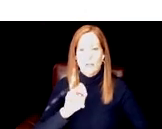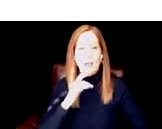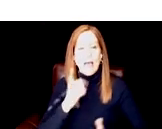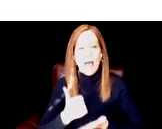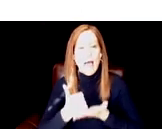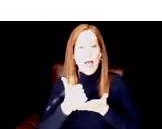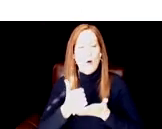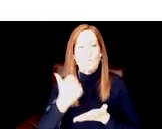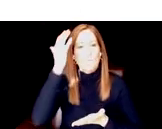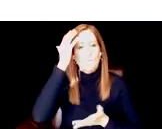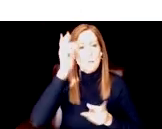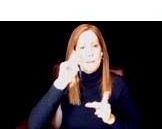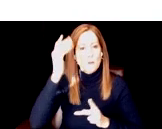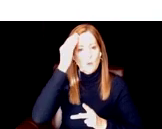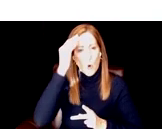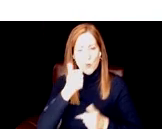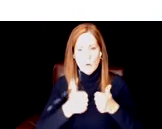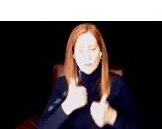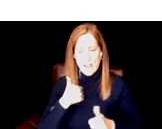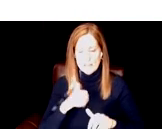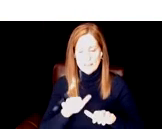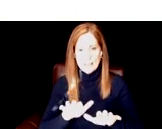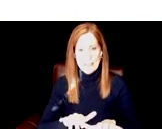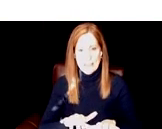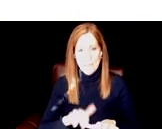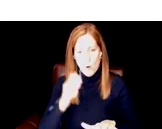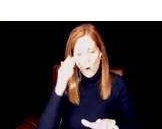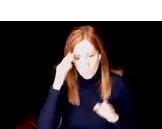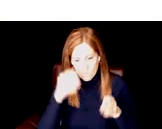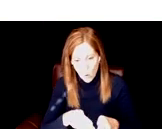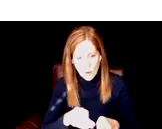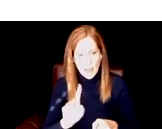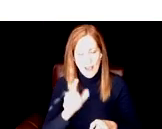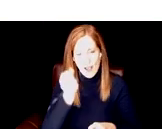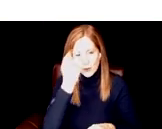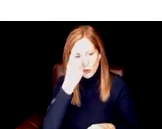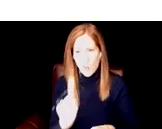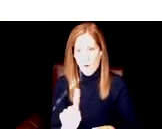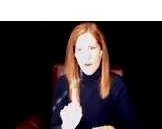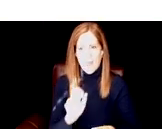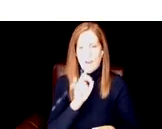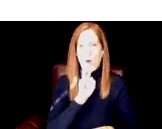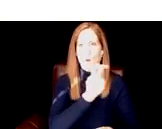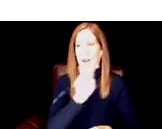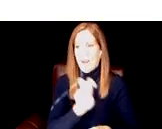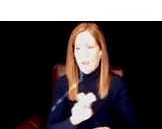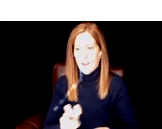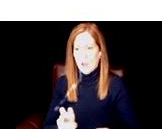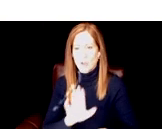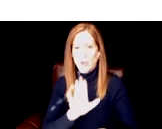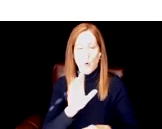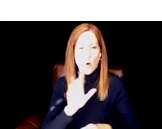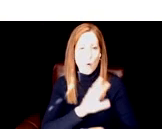has the keyboard focus and help them understand where they are when navigating your site. Don't rely on the browser.